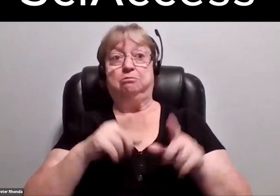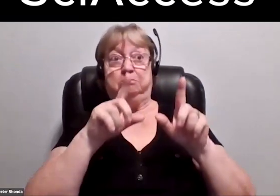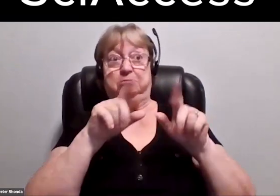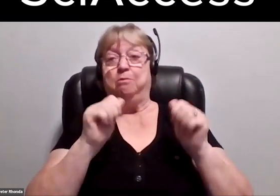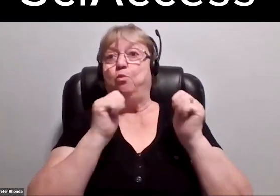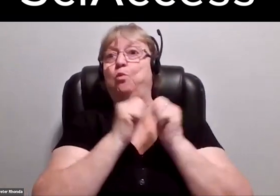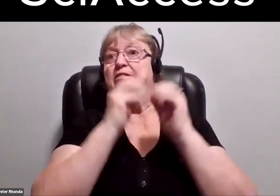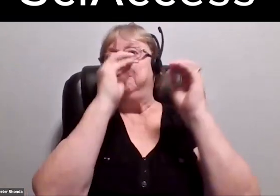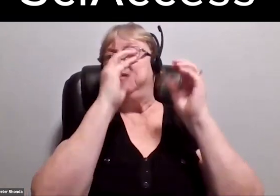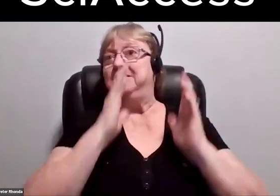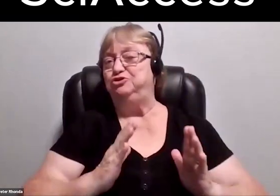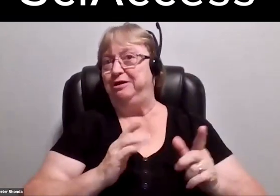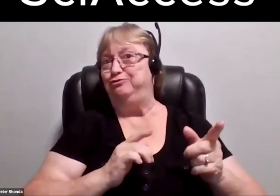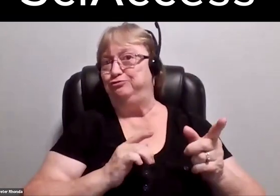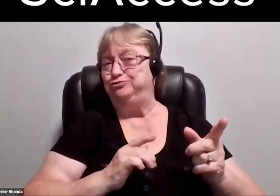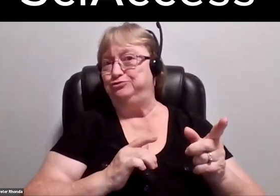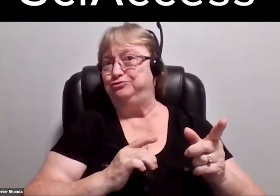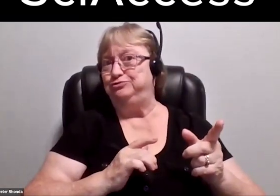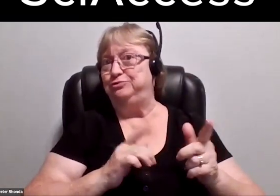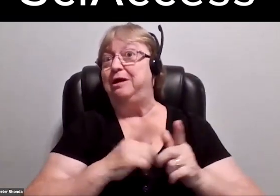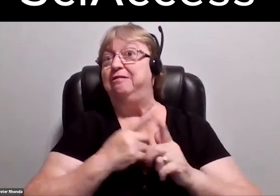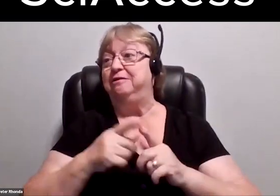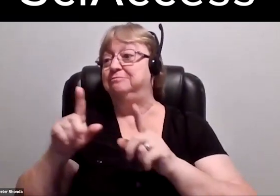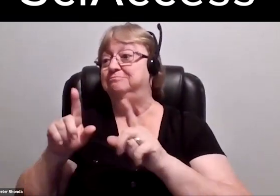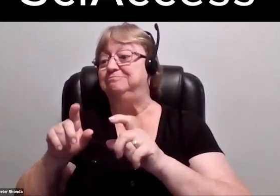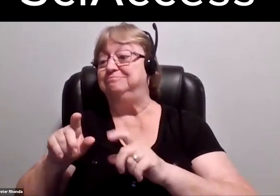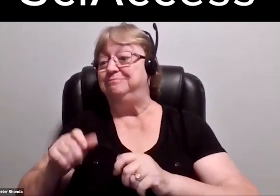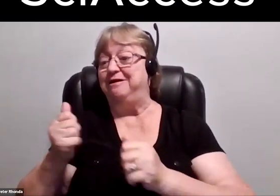and then we also test everything with the students to get